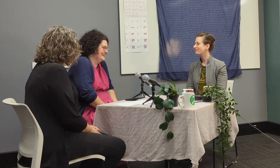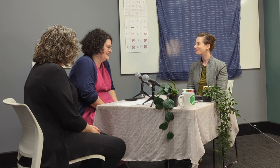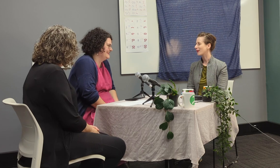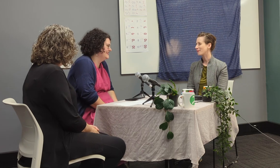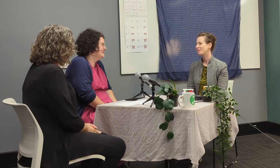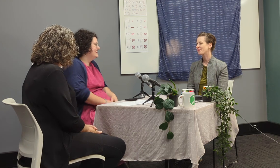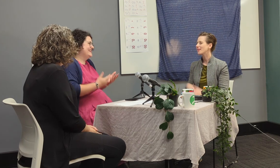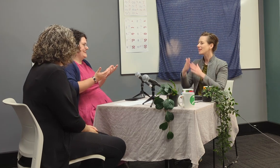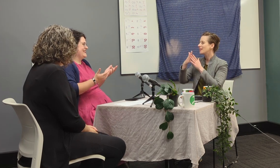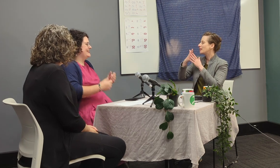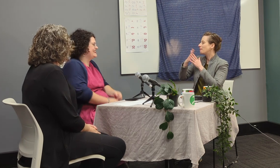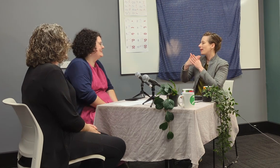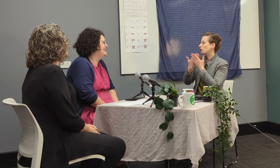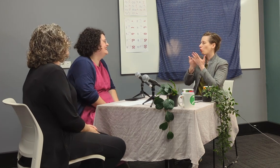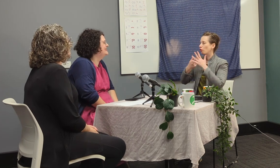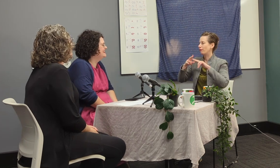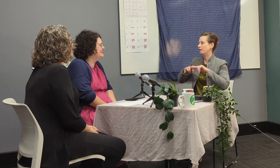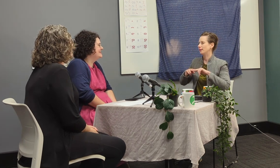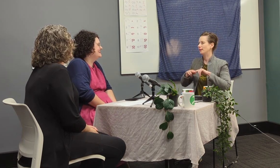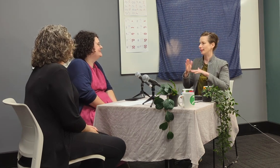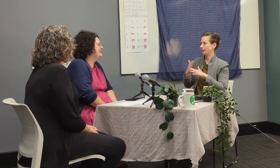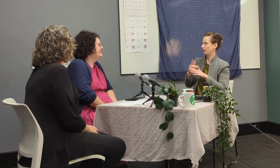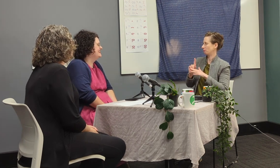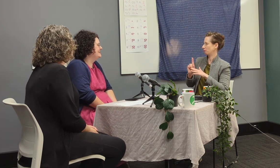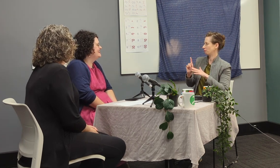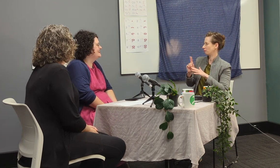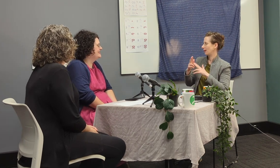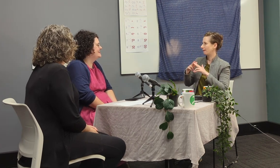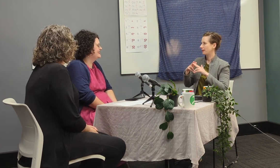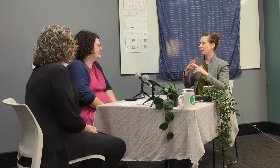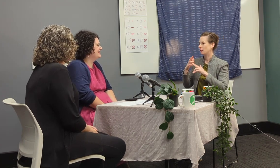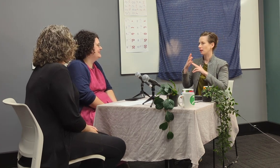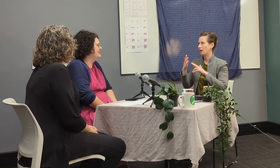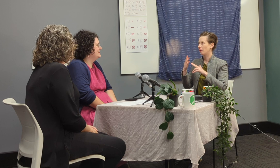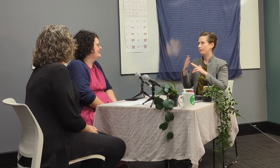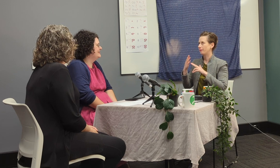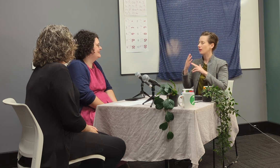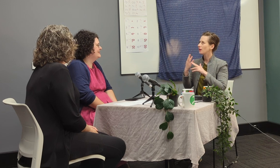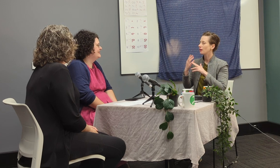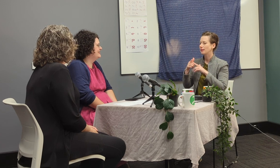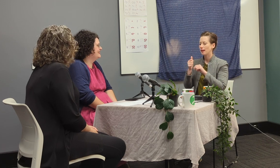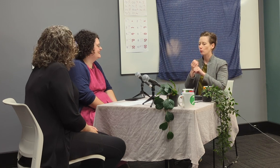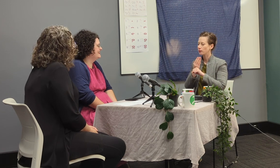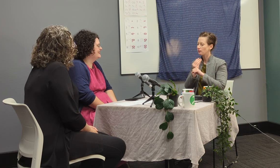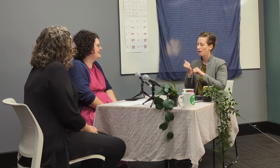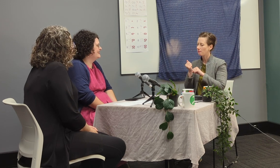It just depends on the reference – depends what it is.